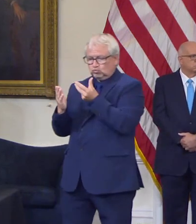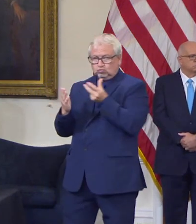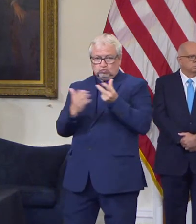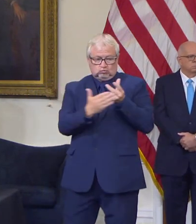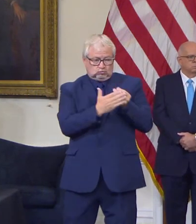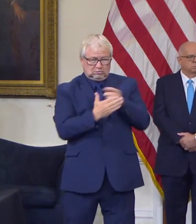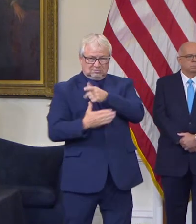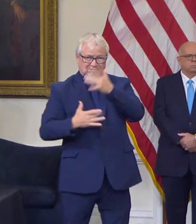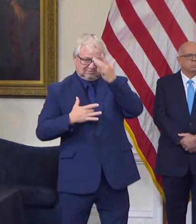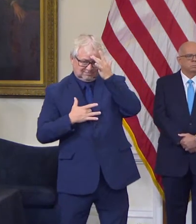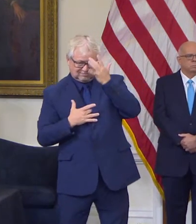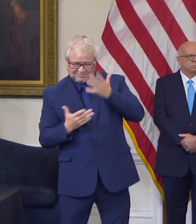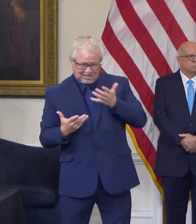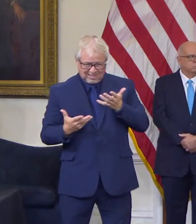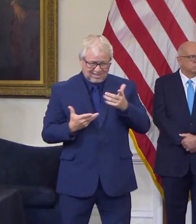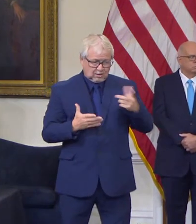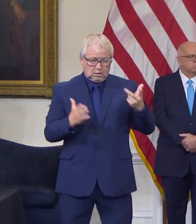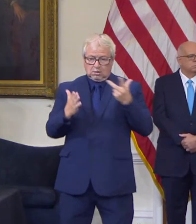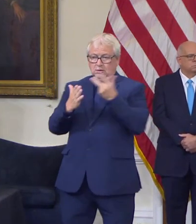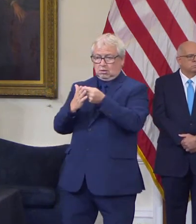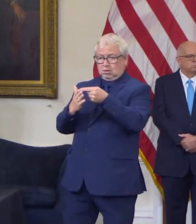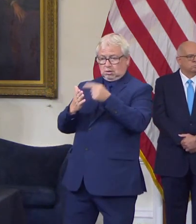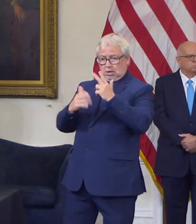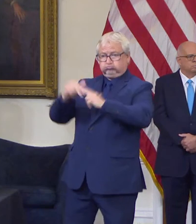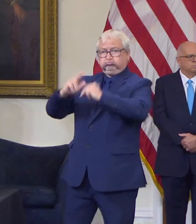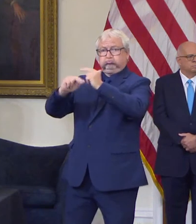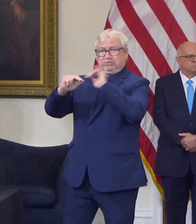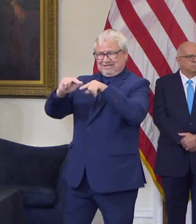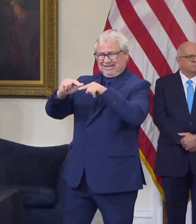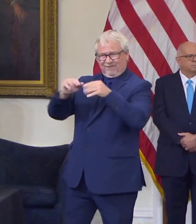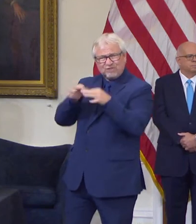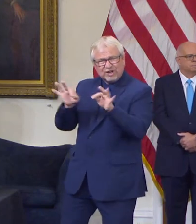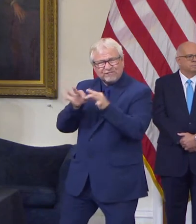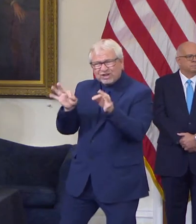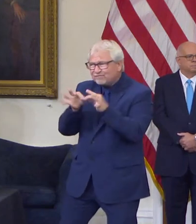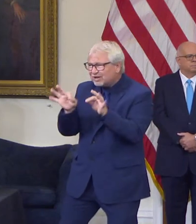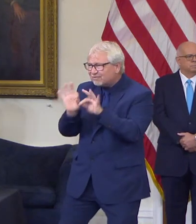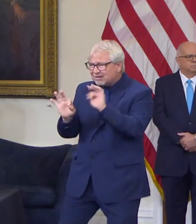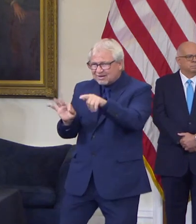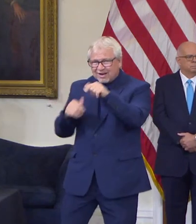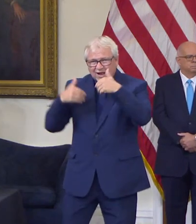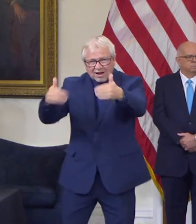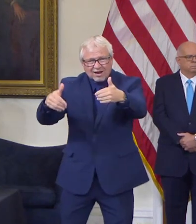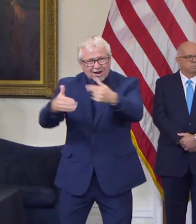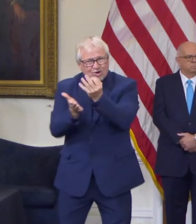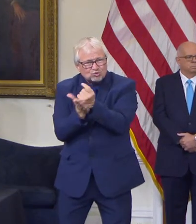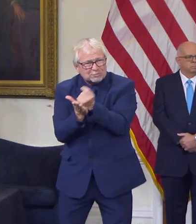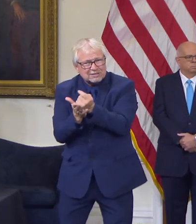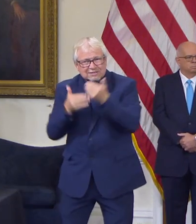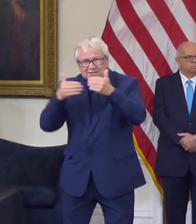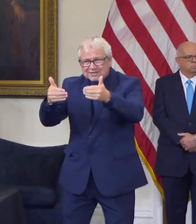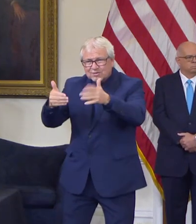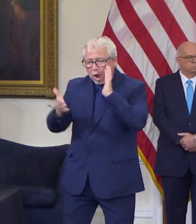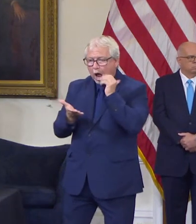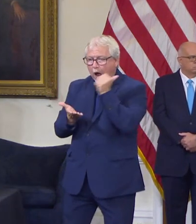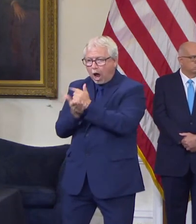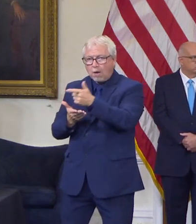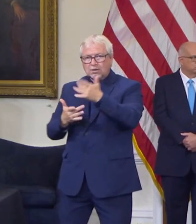tool that is available at no cost to providers or patients across the state. We are encouraging Marylanders who test positive